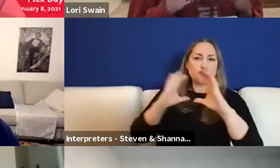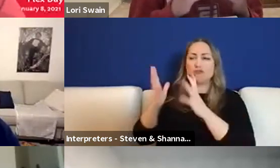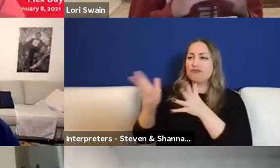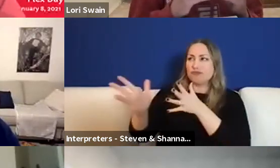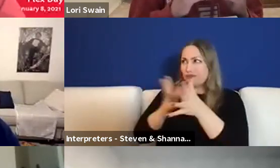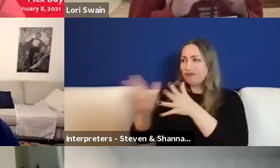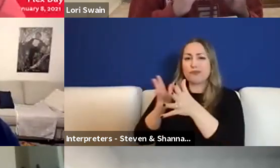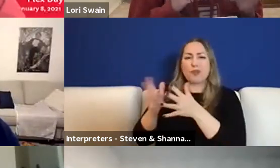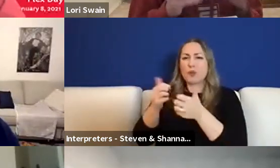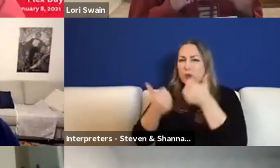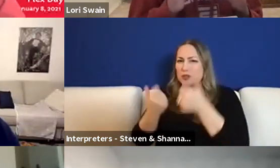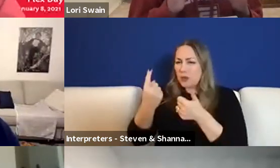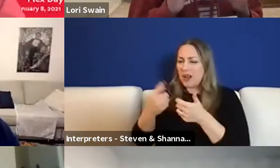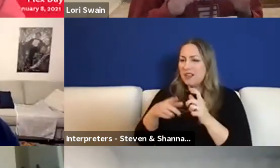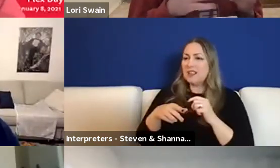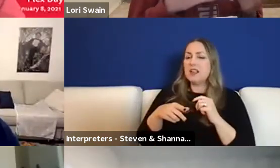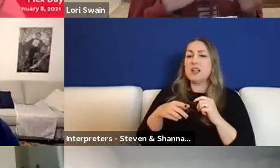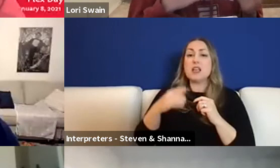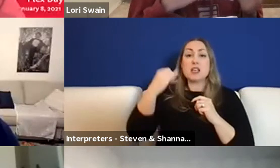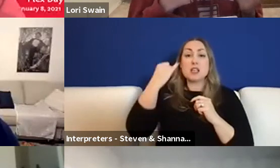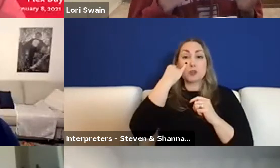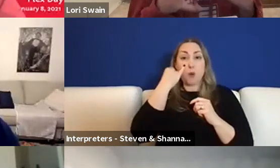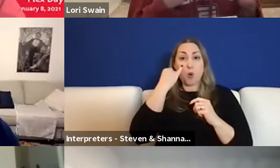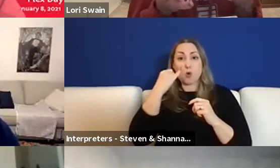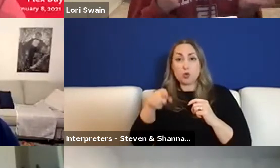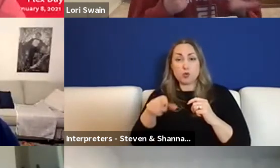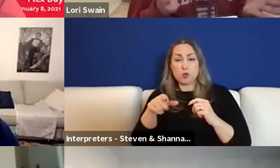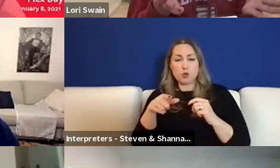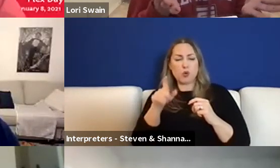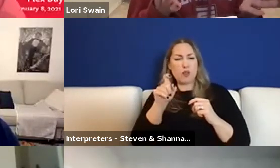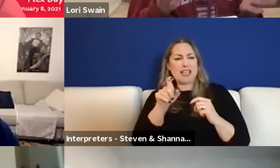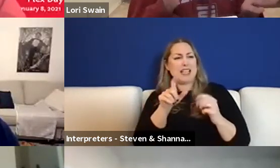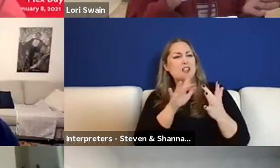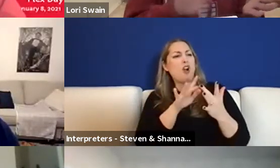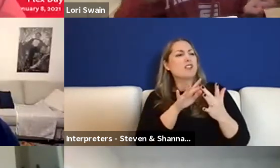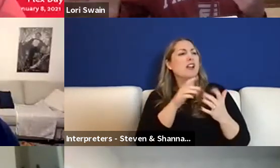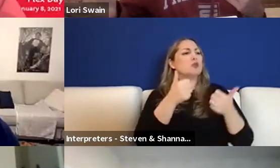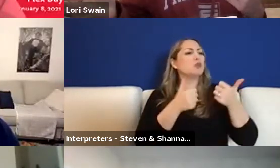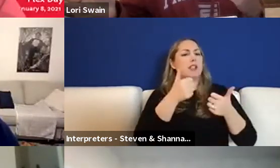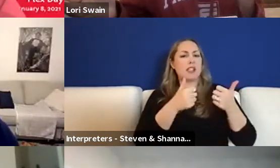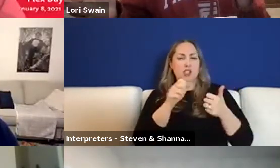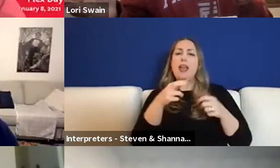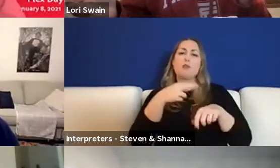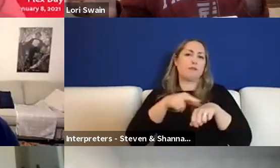they're not able to help you, or they're unable to, you know, deal with whatever that situation is, they can refer you. So like, if